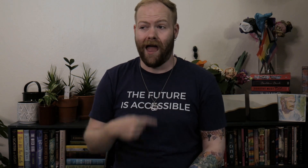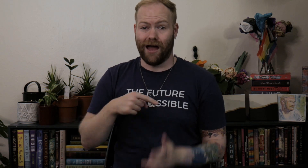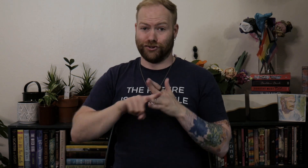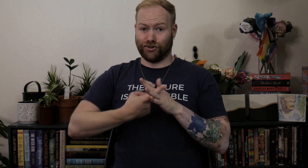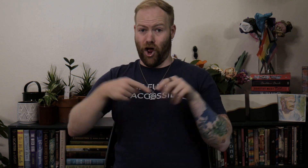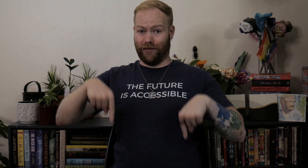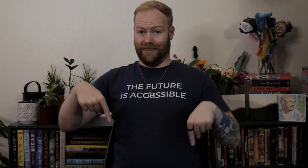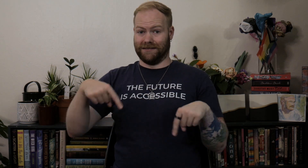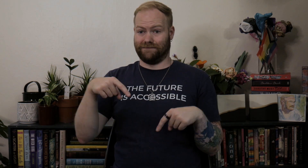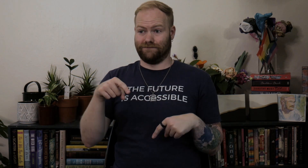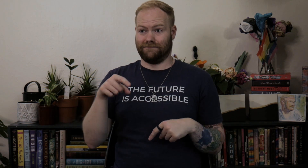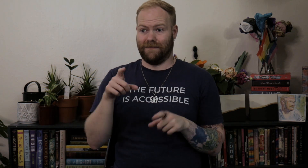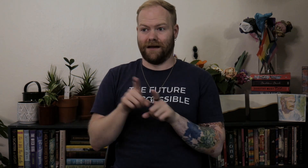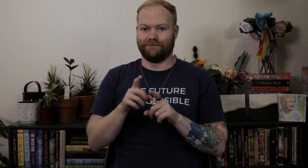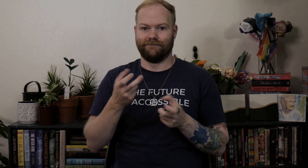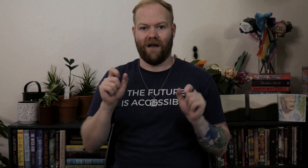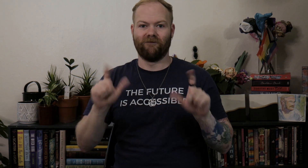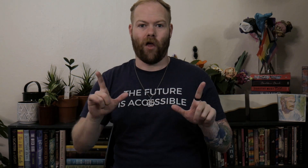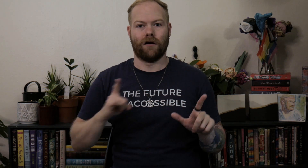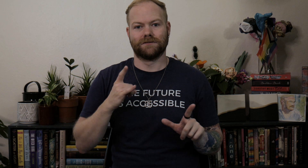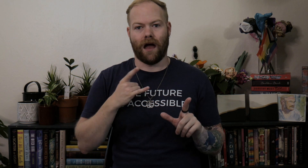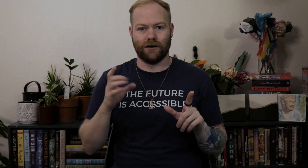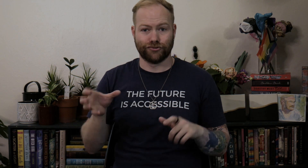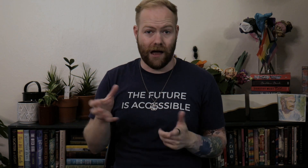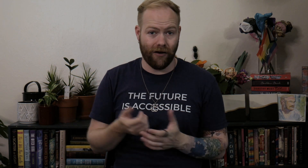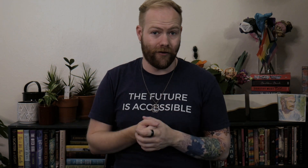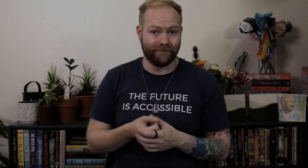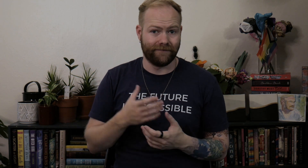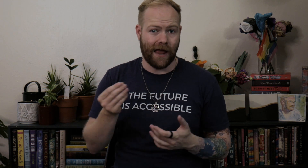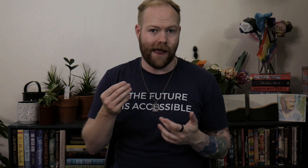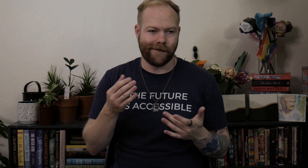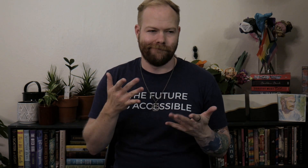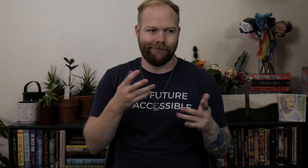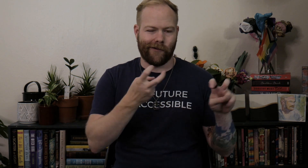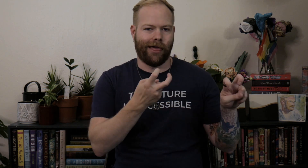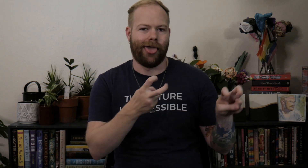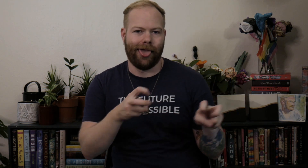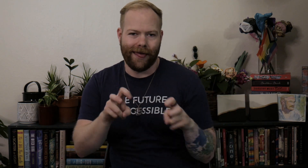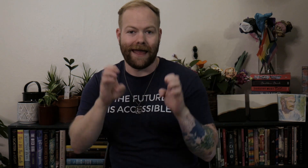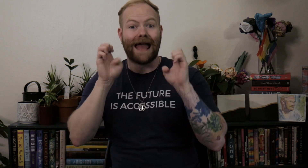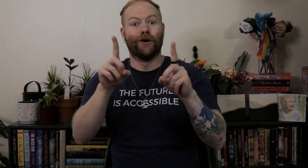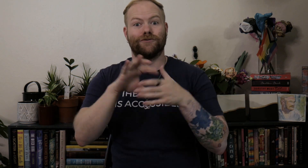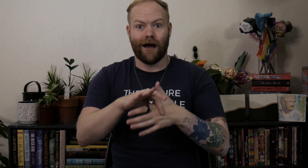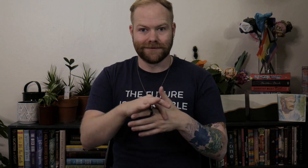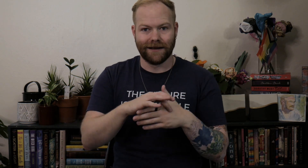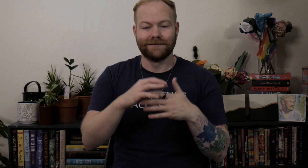I started this out as a vlog style channel, then it slowly transitioned into educational content.